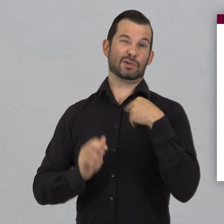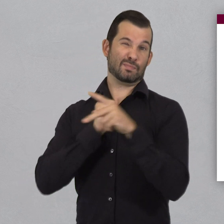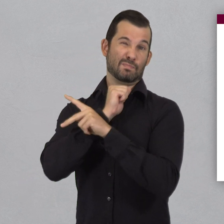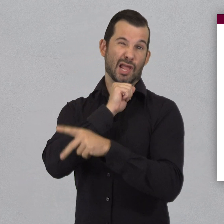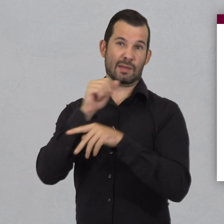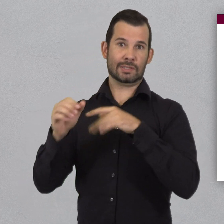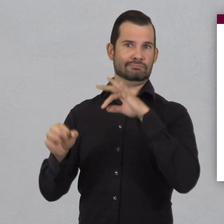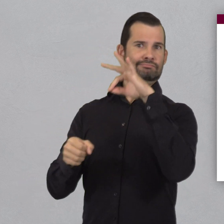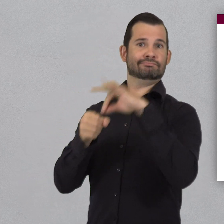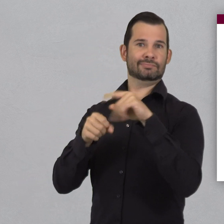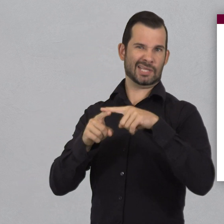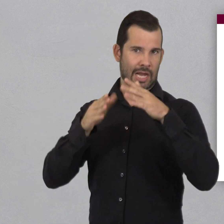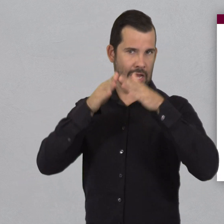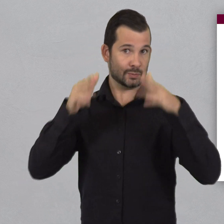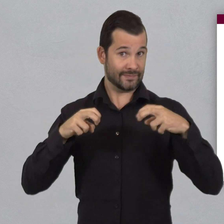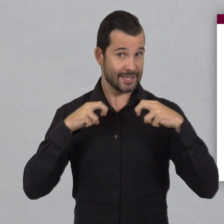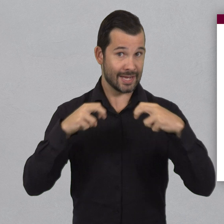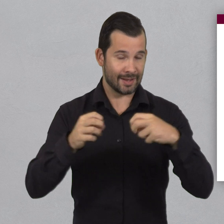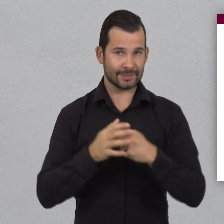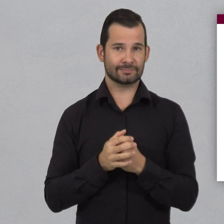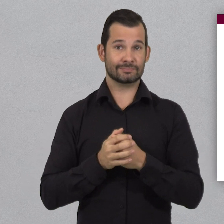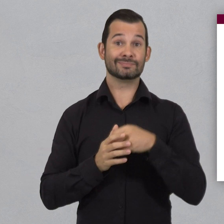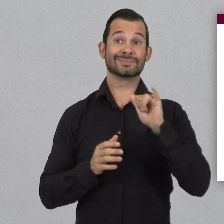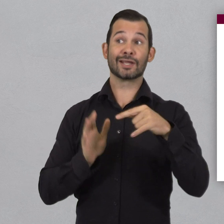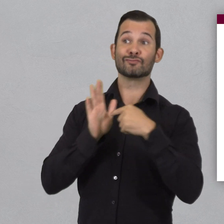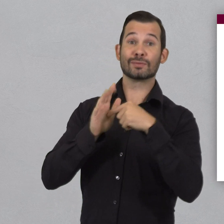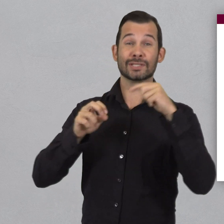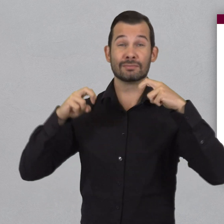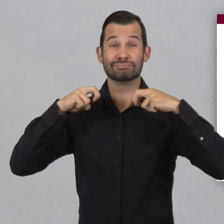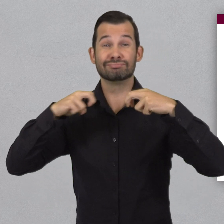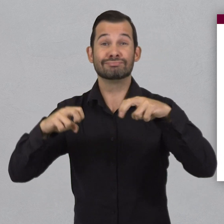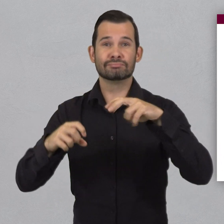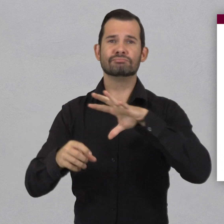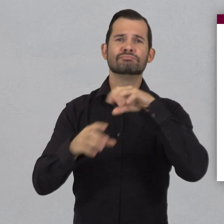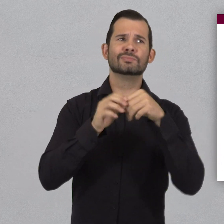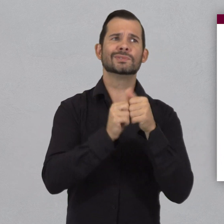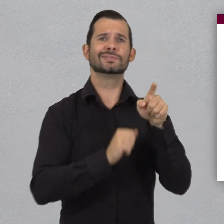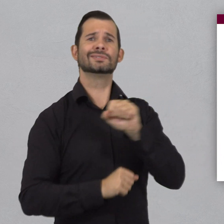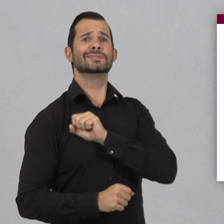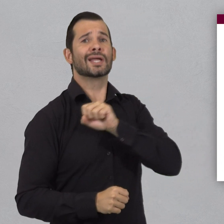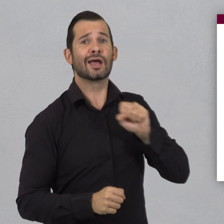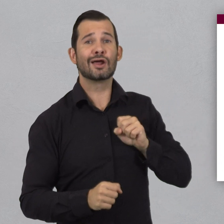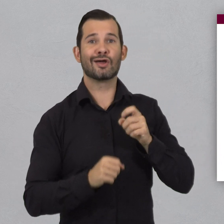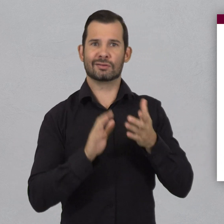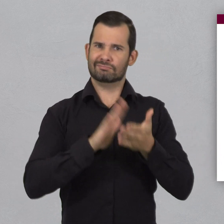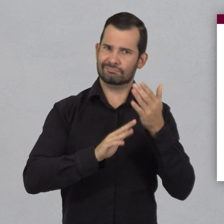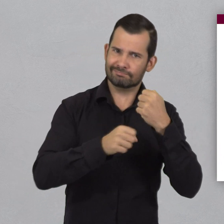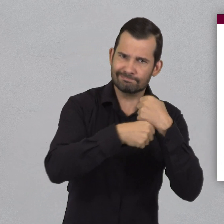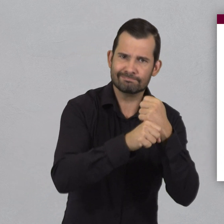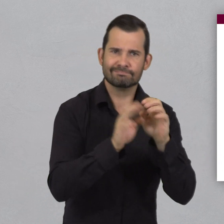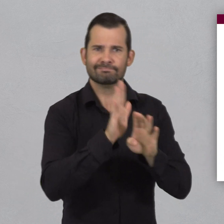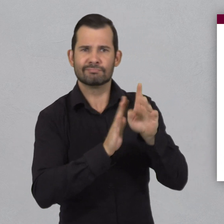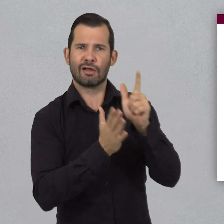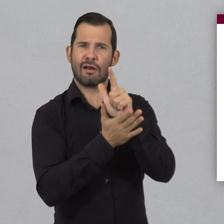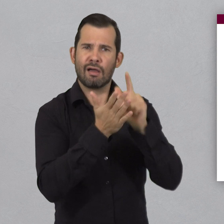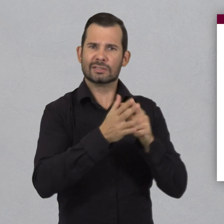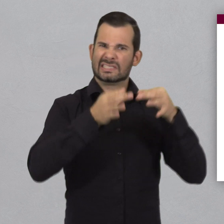or members of Parliament, to the House of Commons. These representatives, along with senators, make